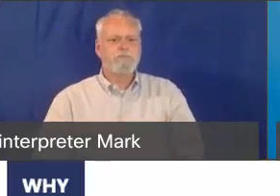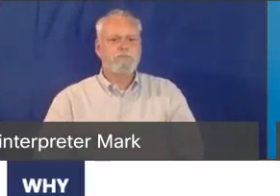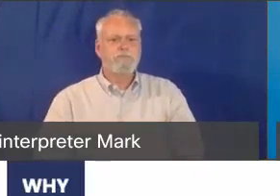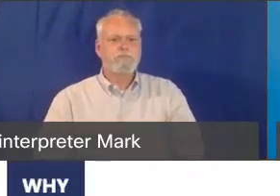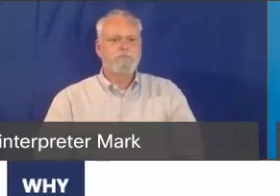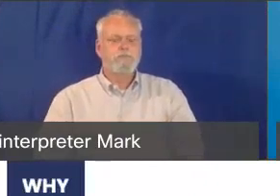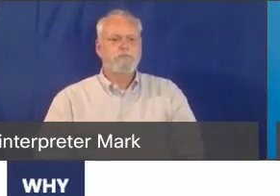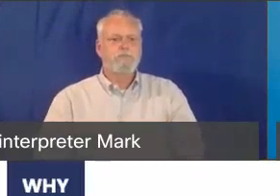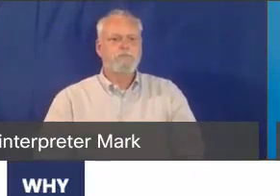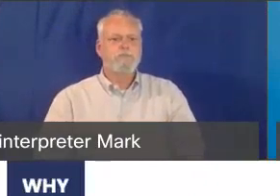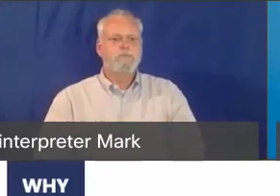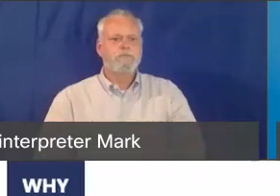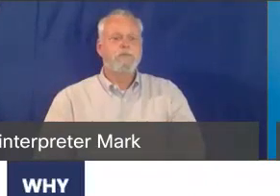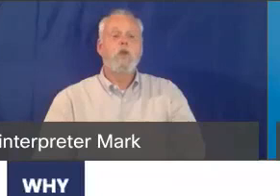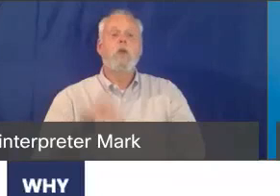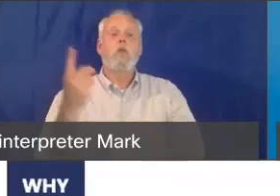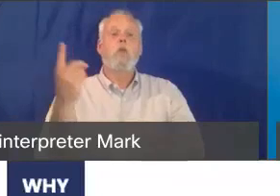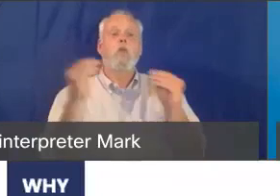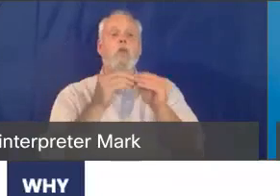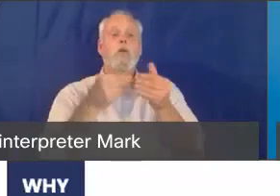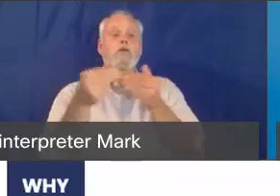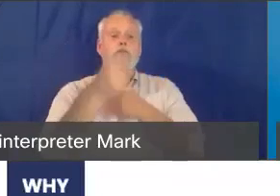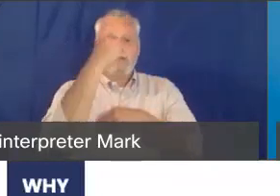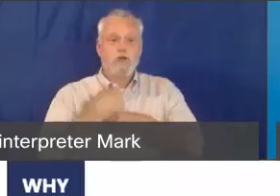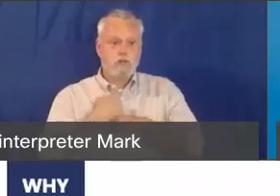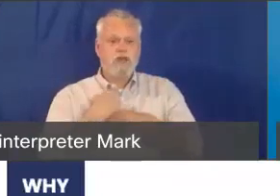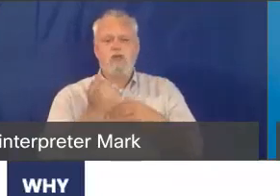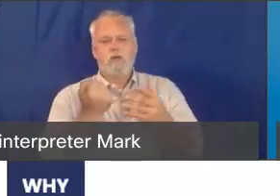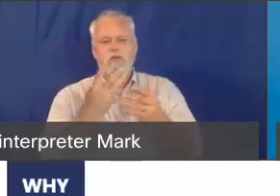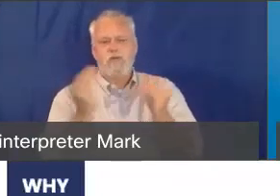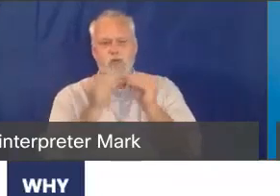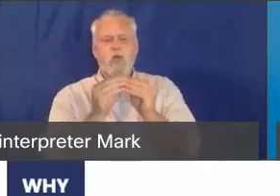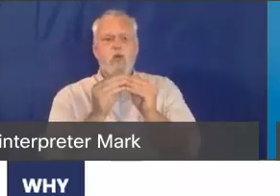And so 1 more slide for me, or a couple, I guess, that we want to go over,